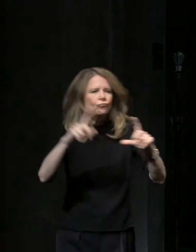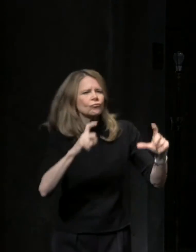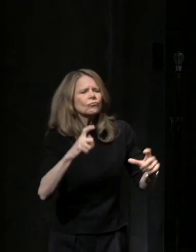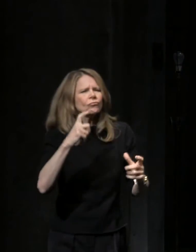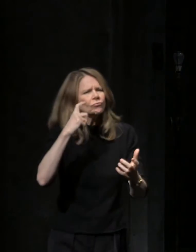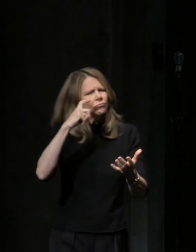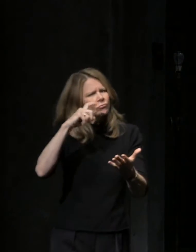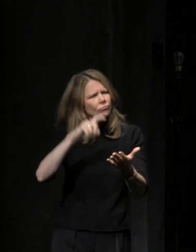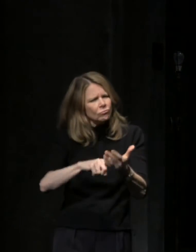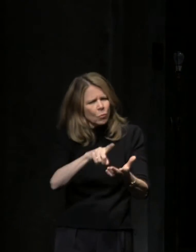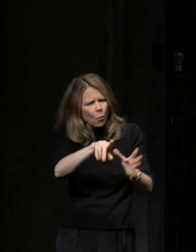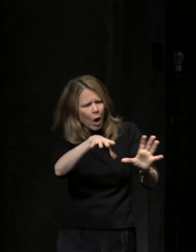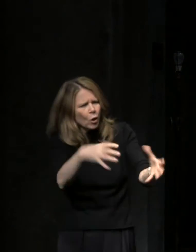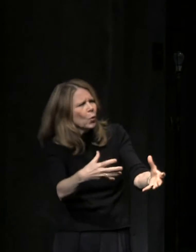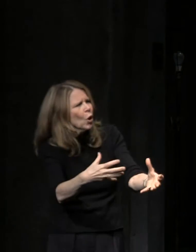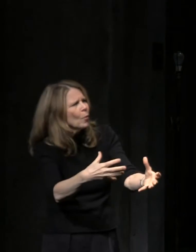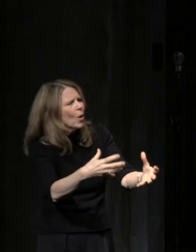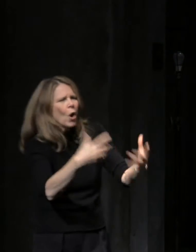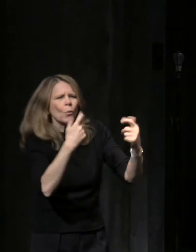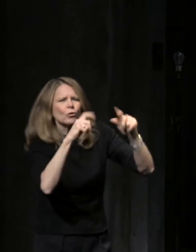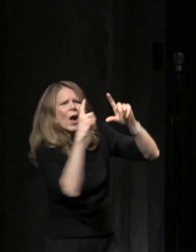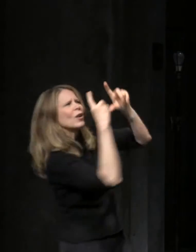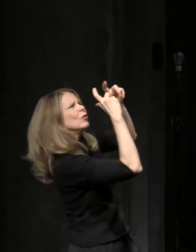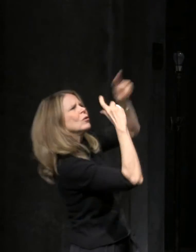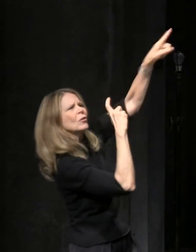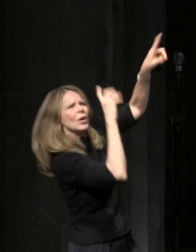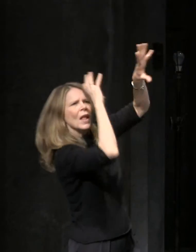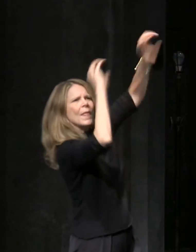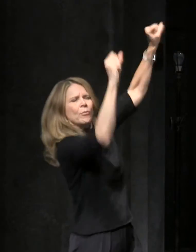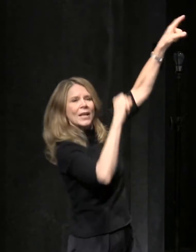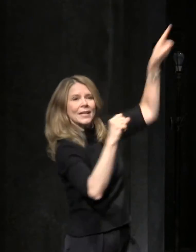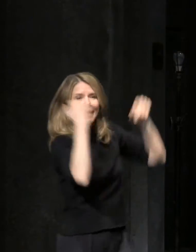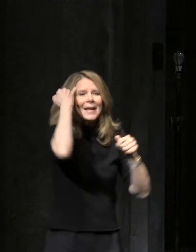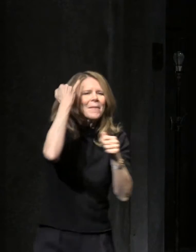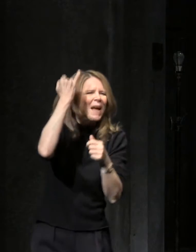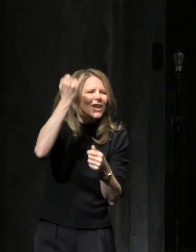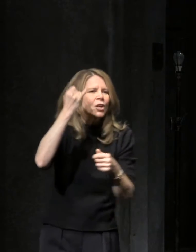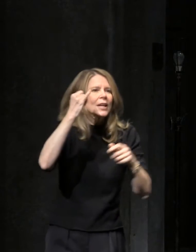the athletes were trying to get a picture of the President. Imagine him, ten times higher